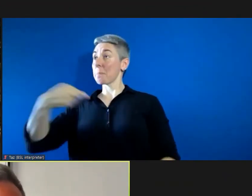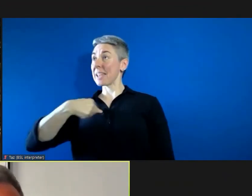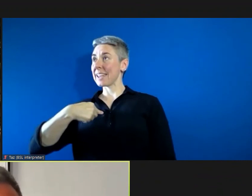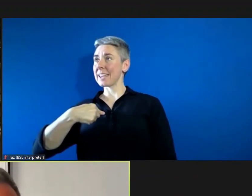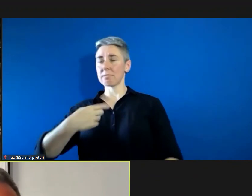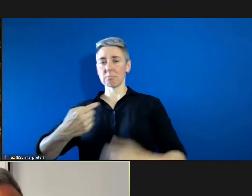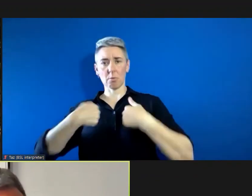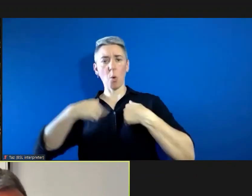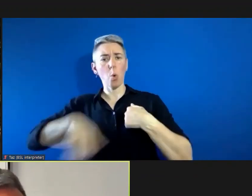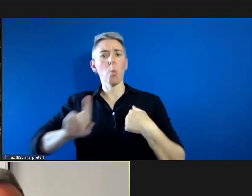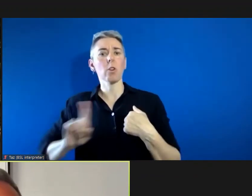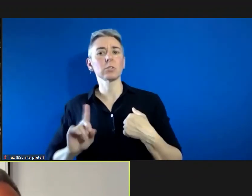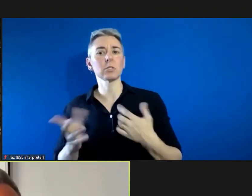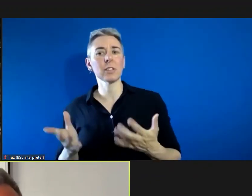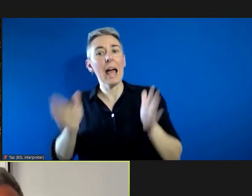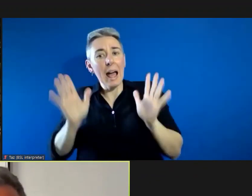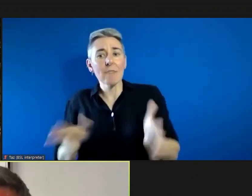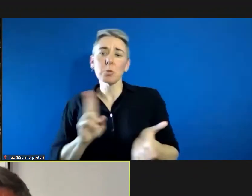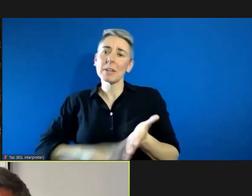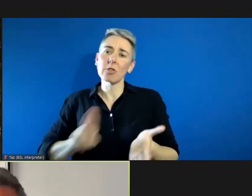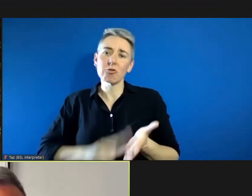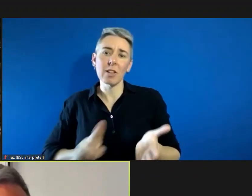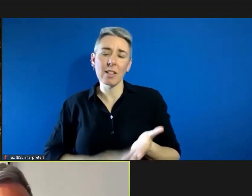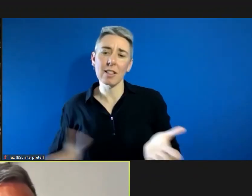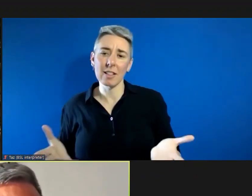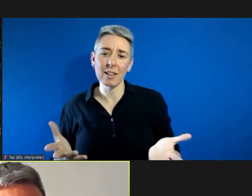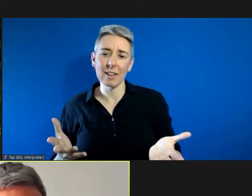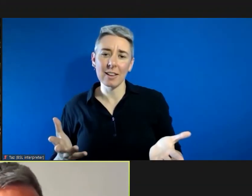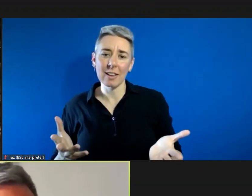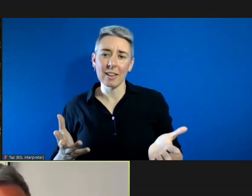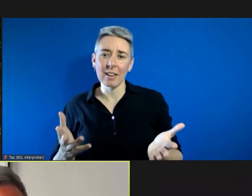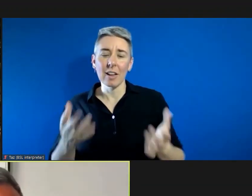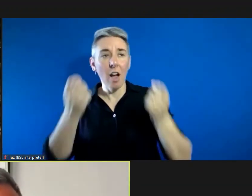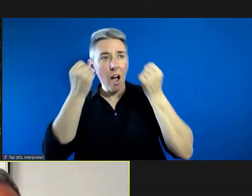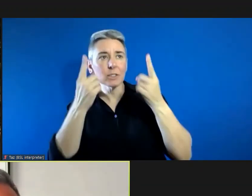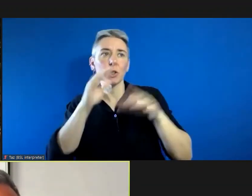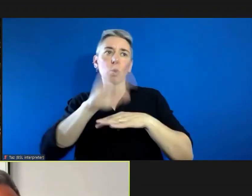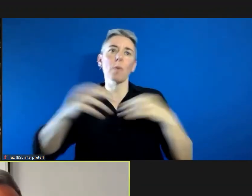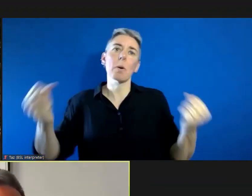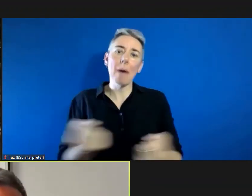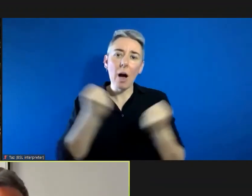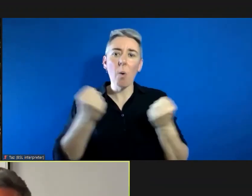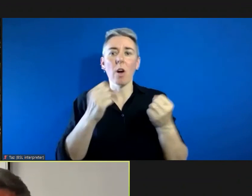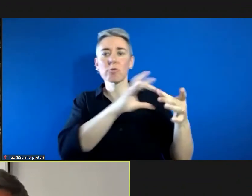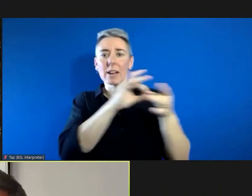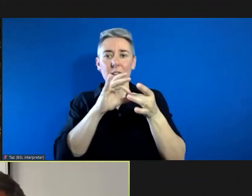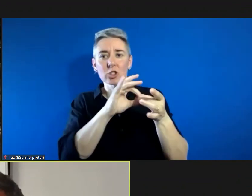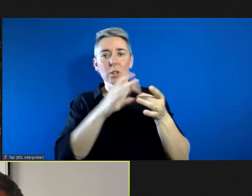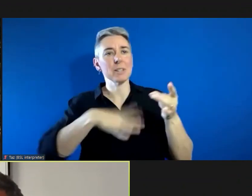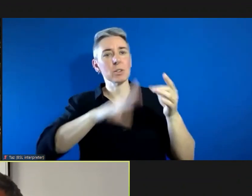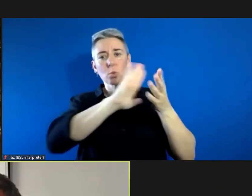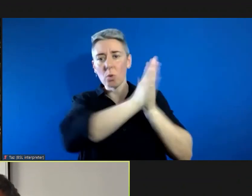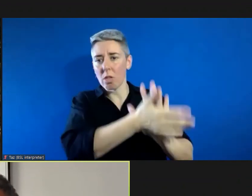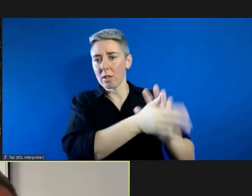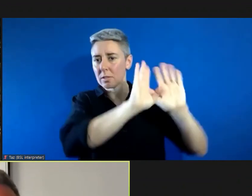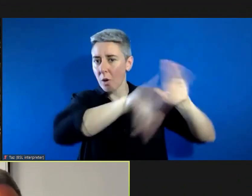natural. We need to deconstruct ideas of power relationships, we need to deconstruct ideas of,